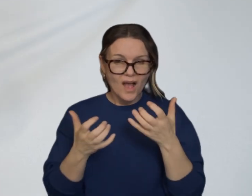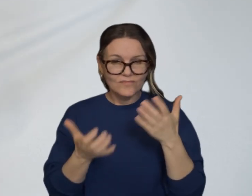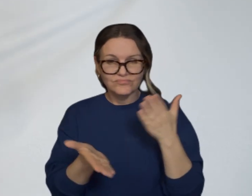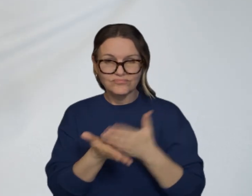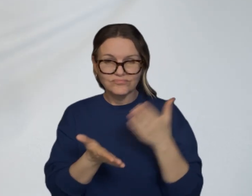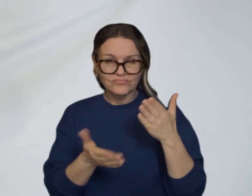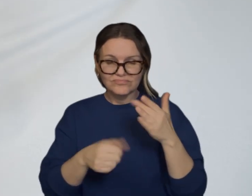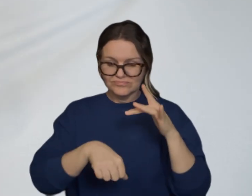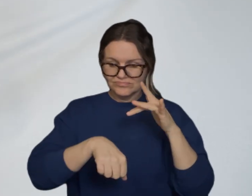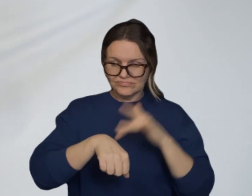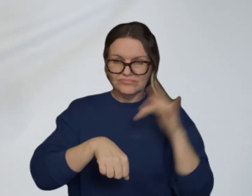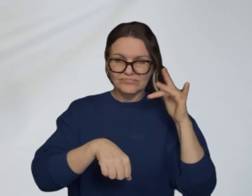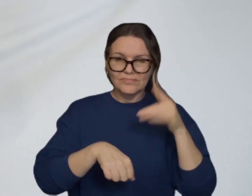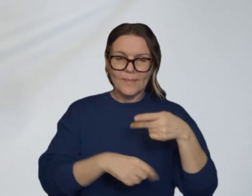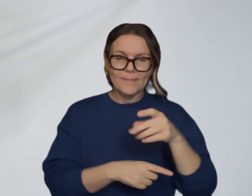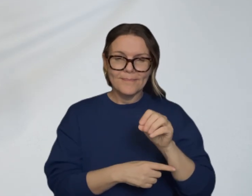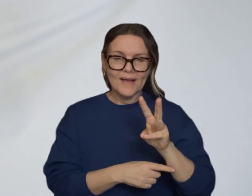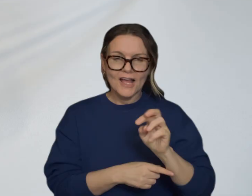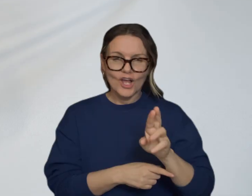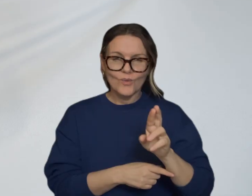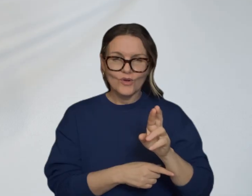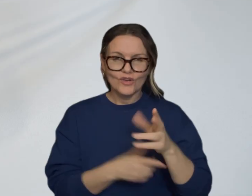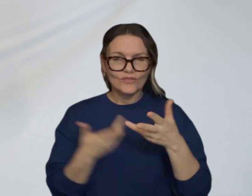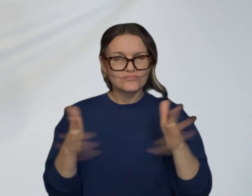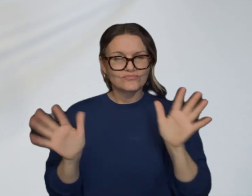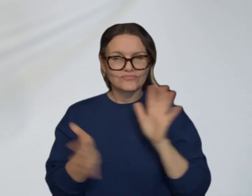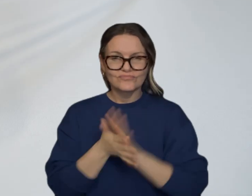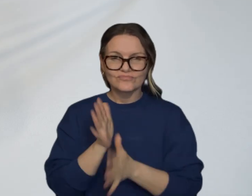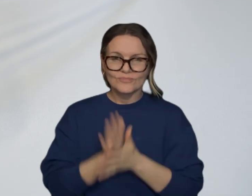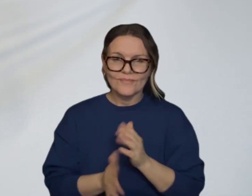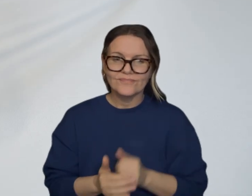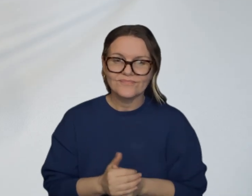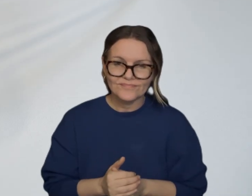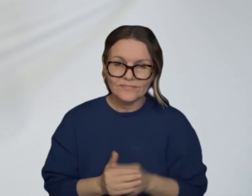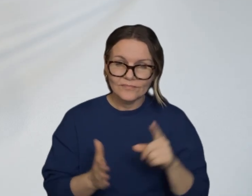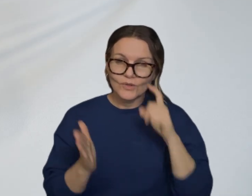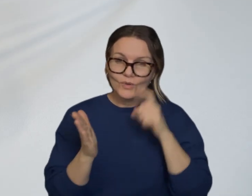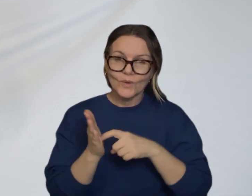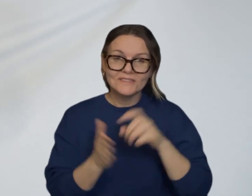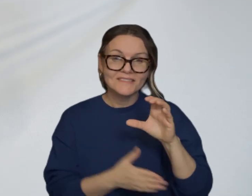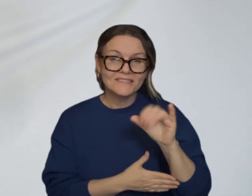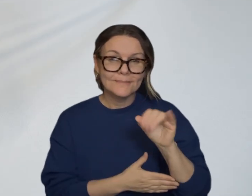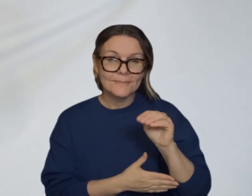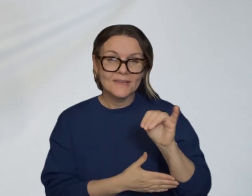you'll notice also that the Cimilre P1 has a memory so it will remember what different level